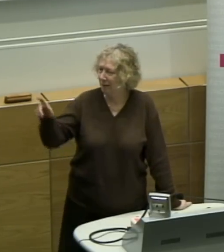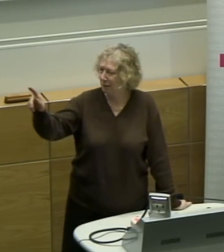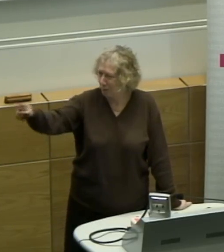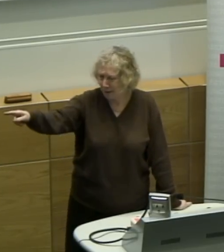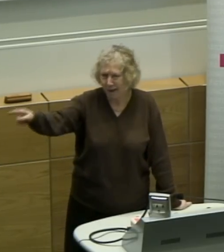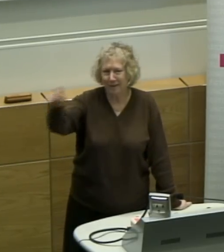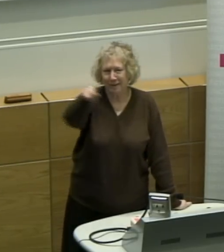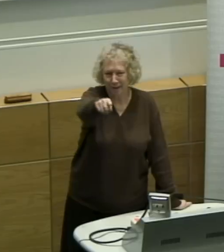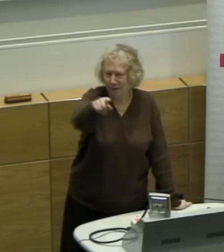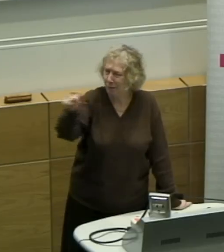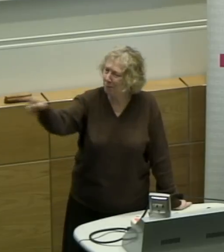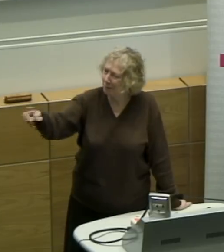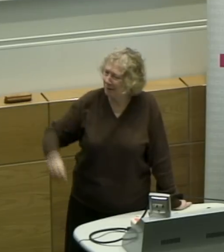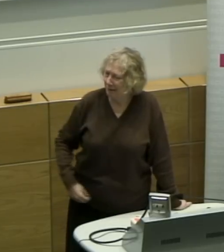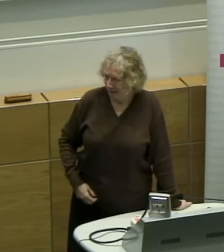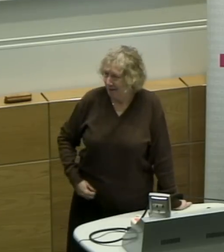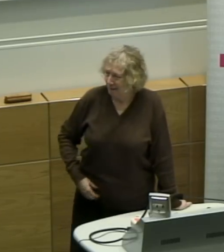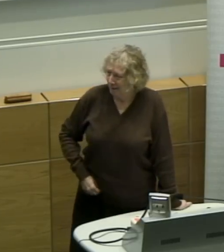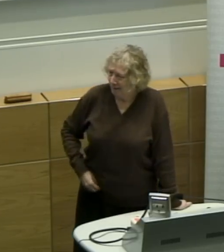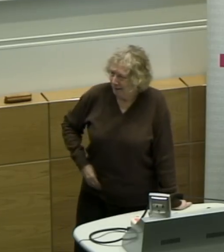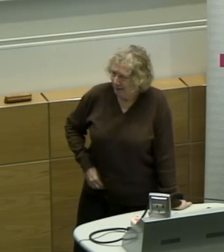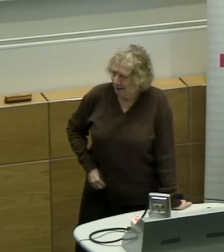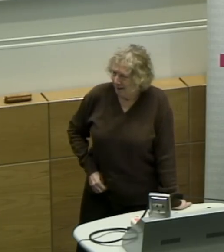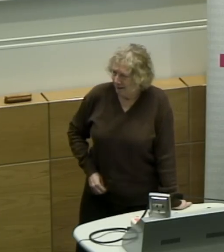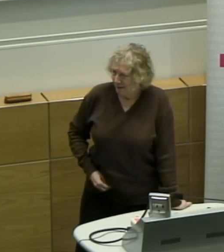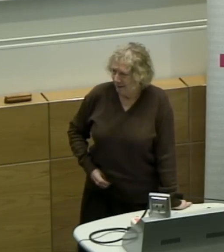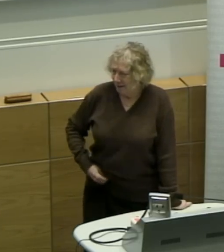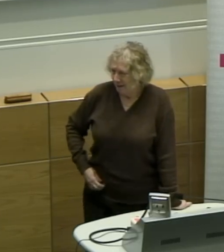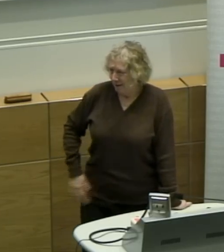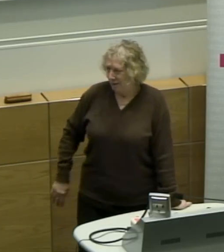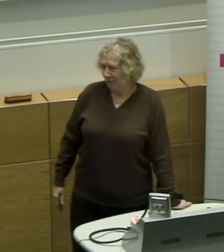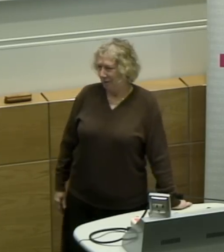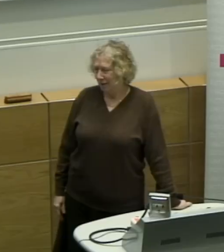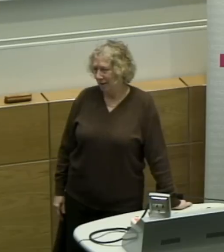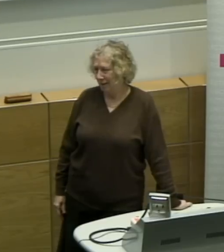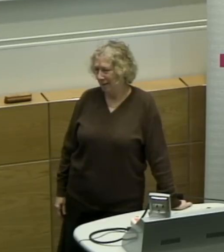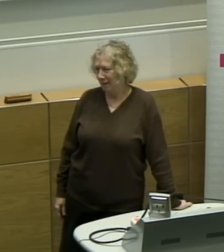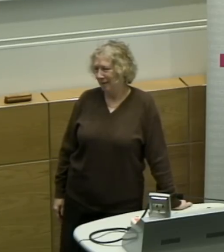You were next, and then you. Well, as he asked more than one...